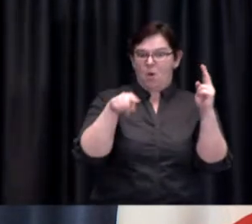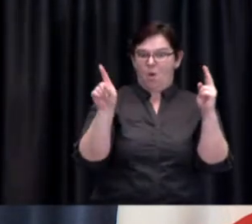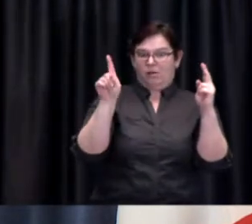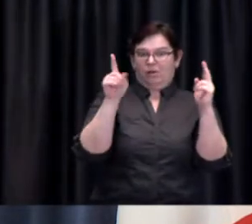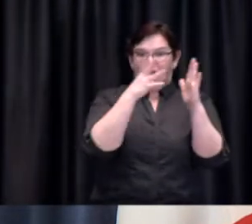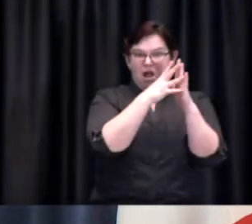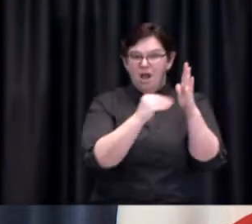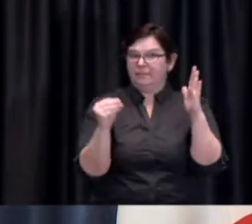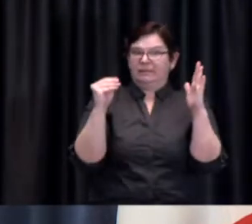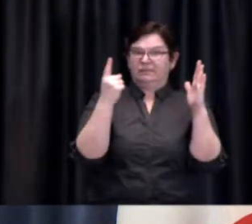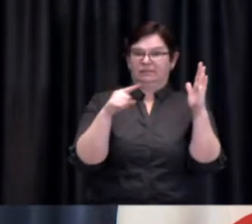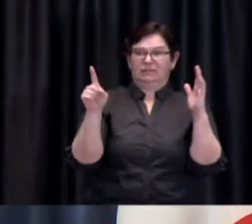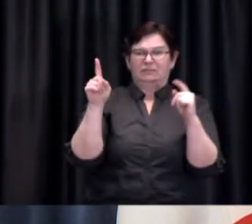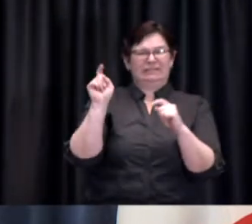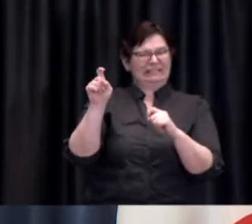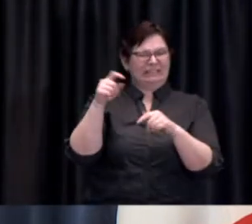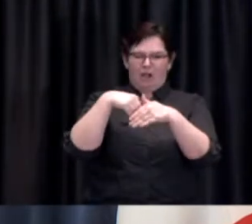and in light of the variants of concern